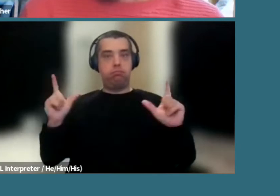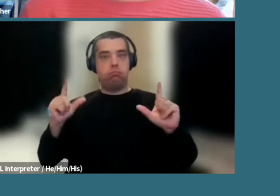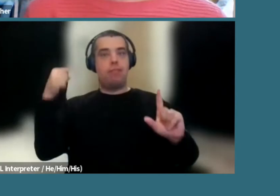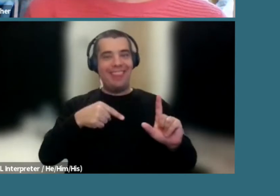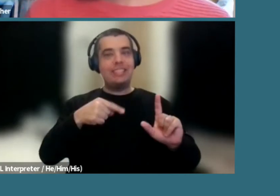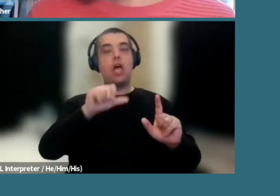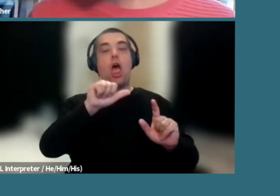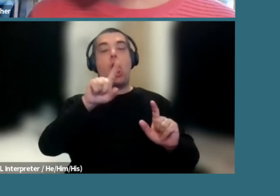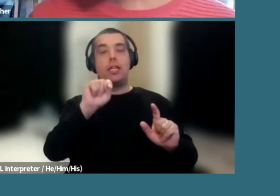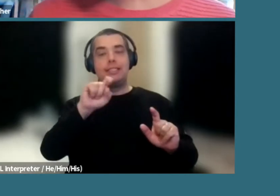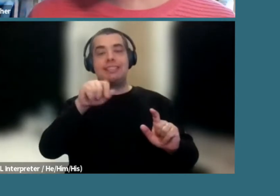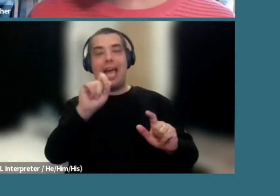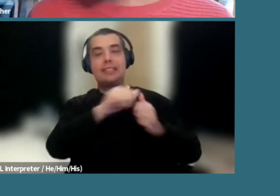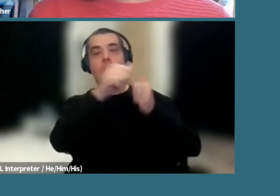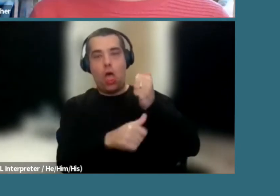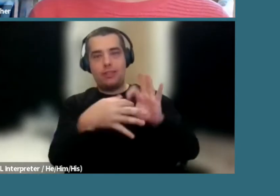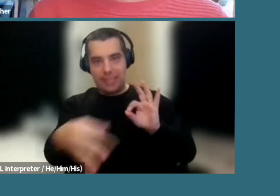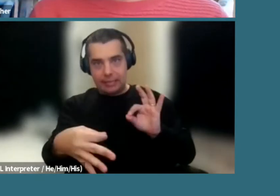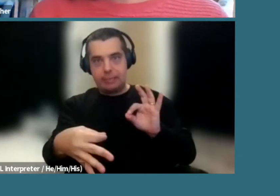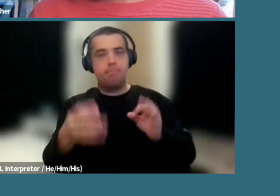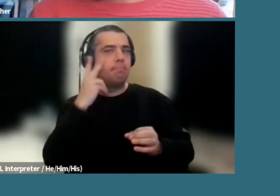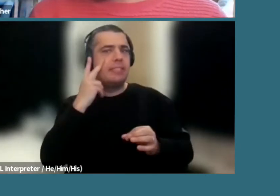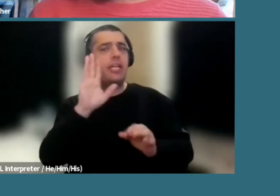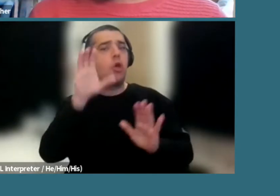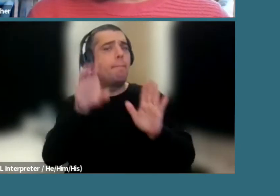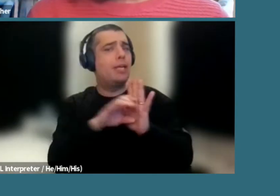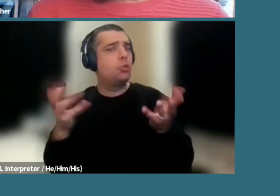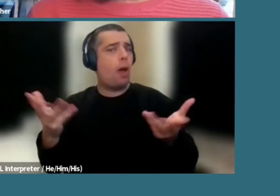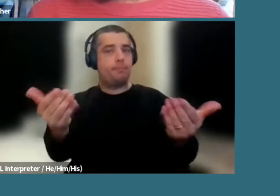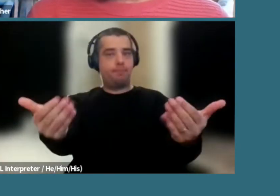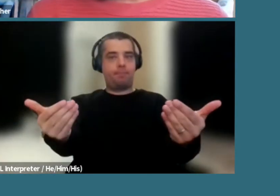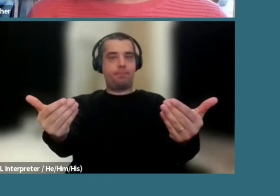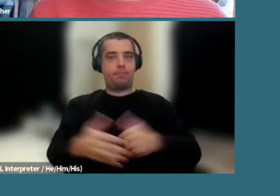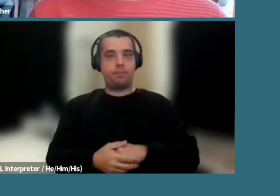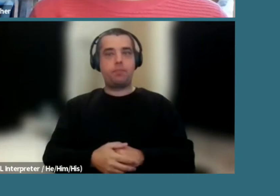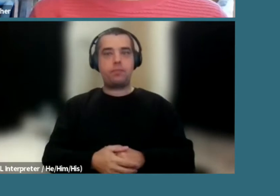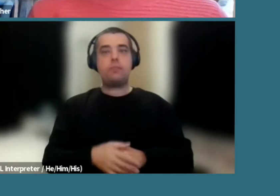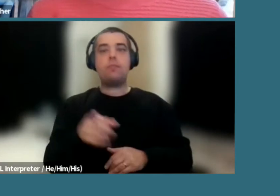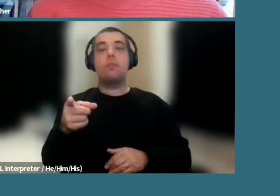But yeah, let's see what were the images. Let's just start with would anyone like